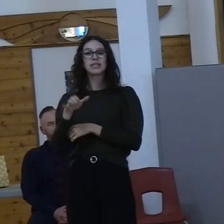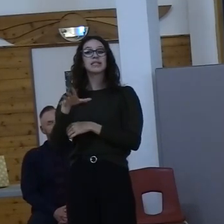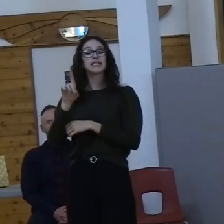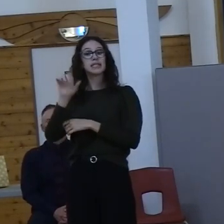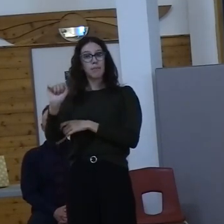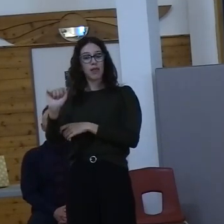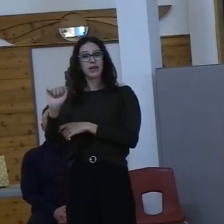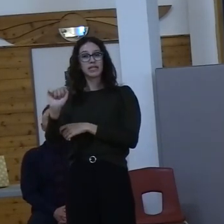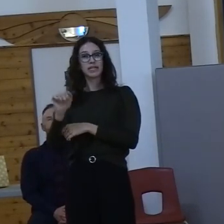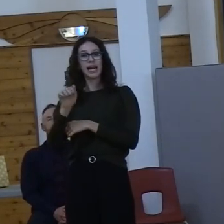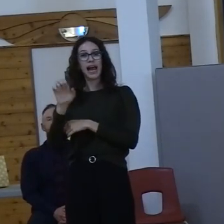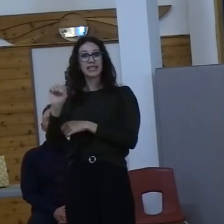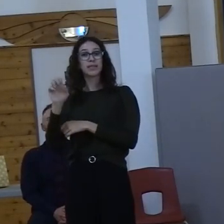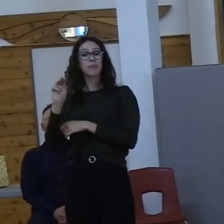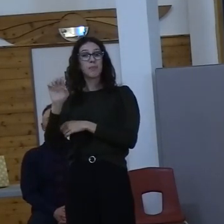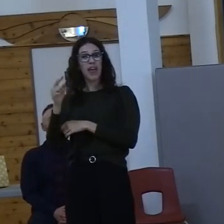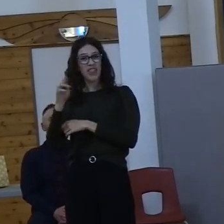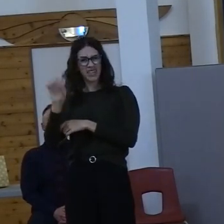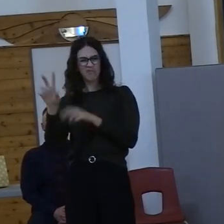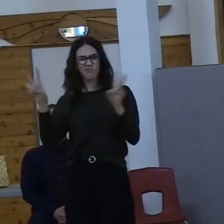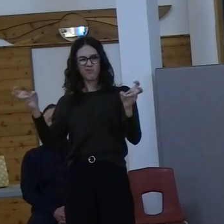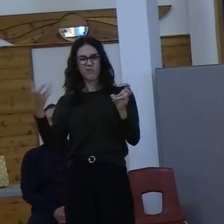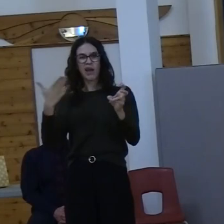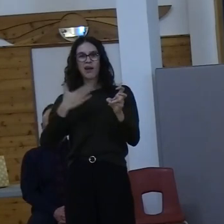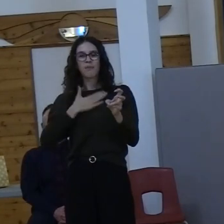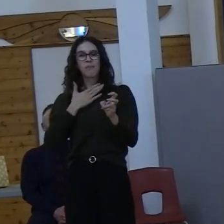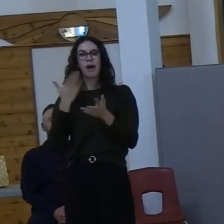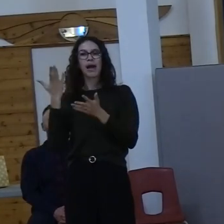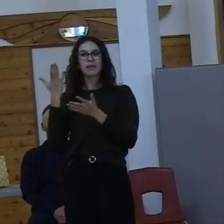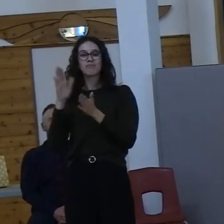I have a piece in there. The book just came out last month.